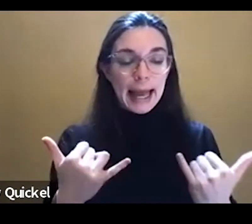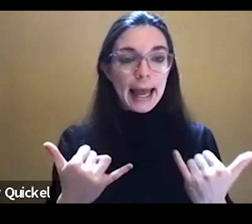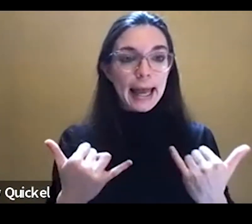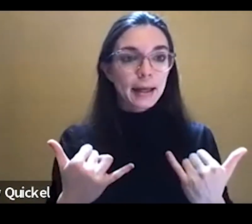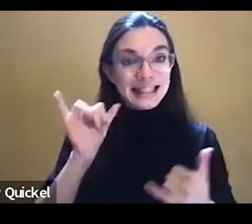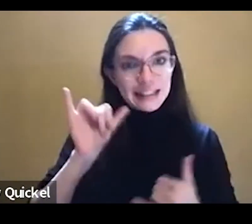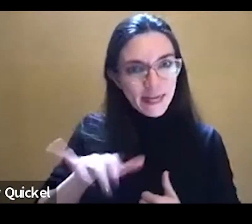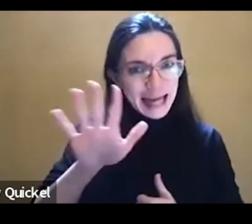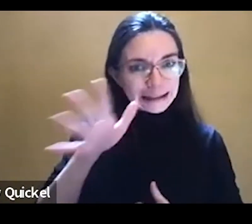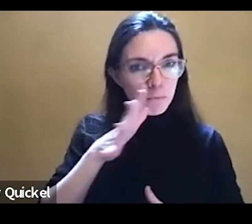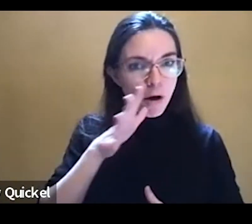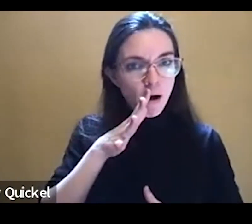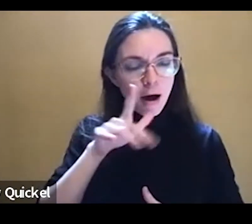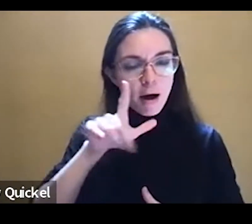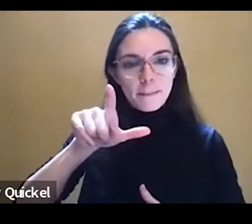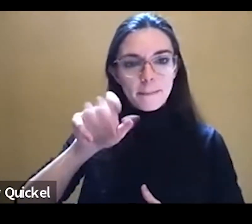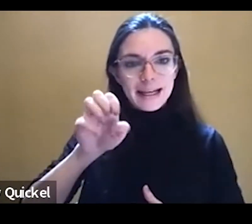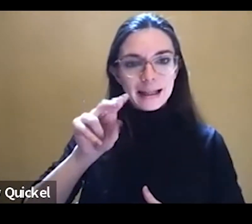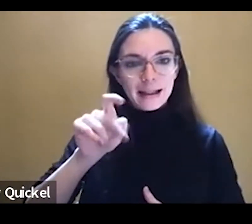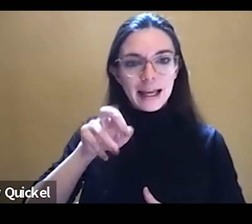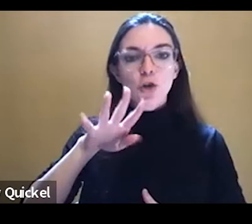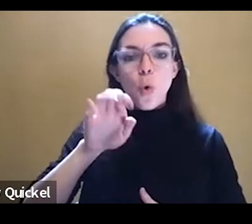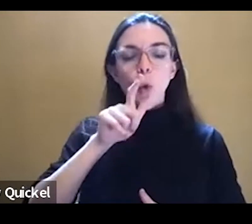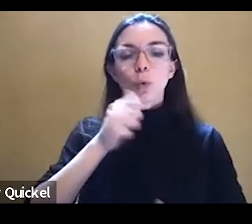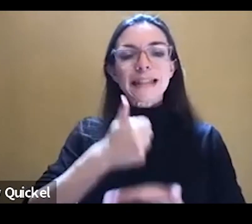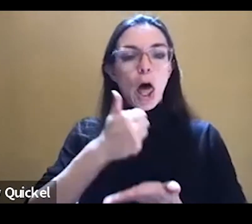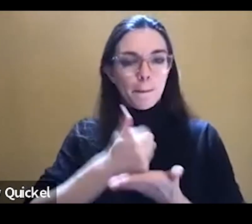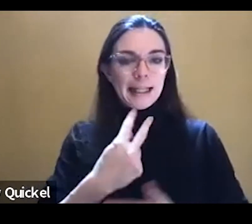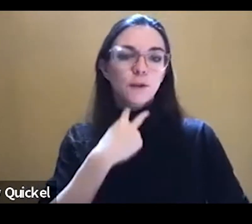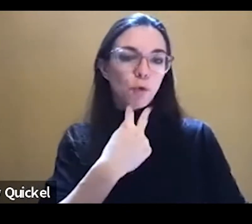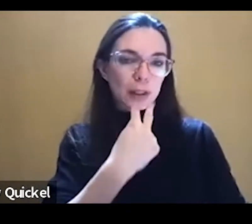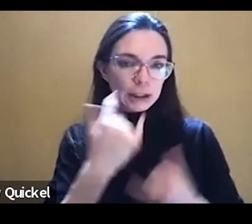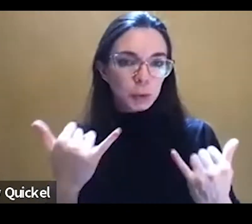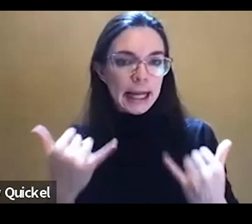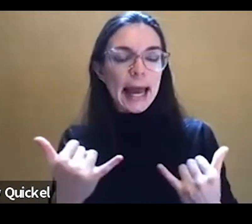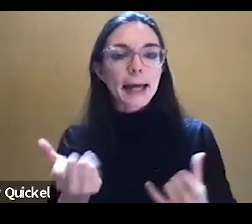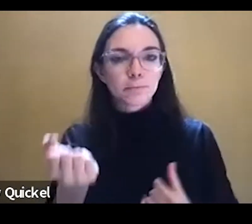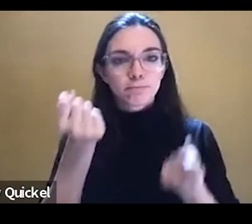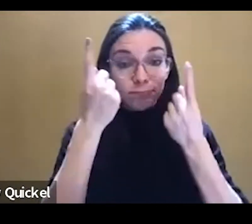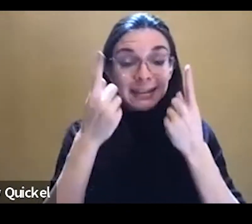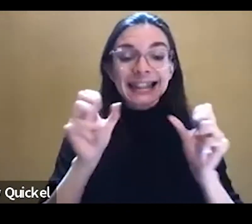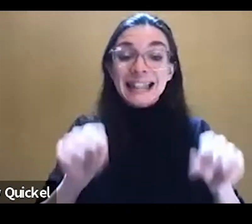mom, Lenore, with him and assisting? Lenore: Yep, yep. Marc: So can you, too, describe for us -- oh, thank